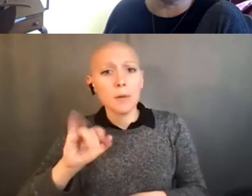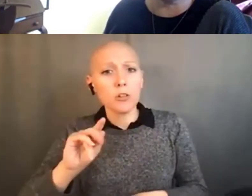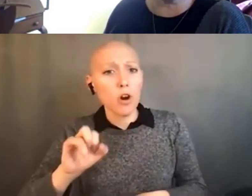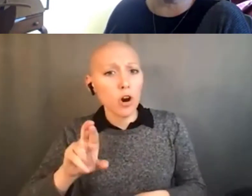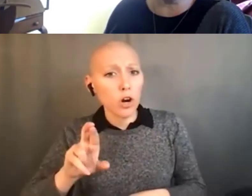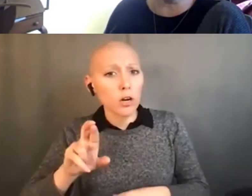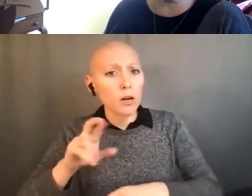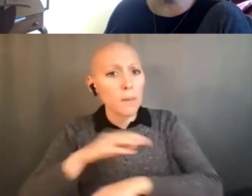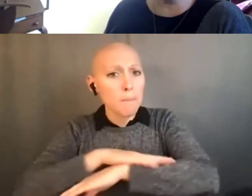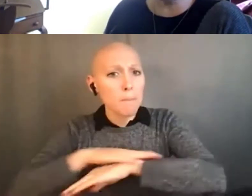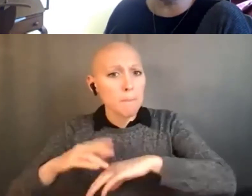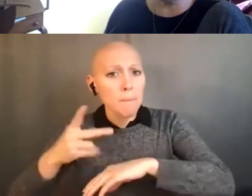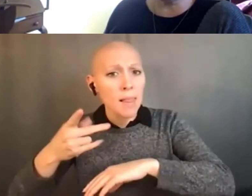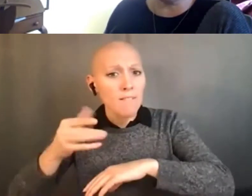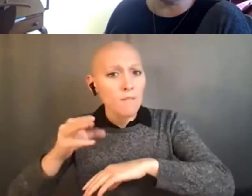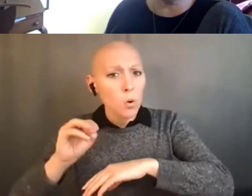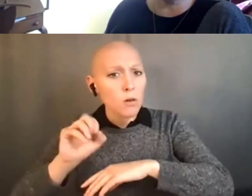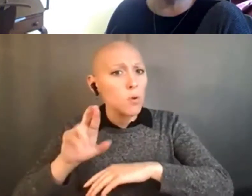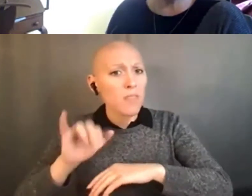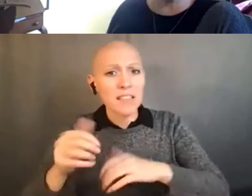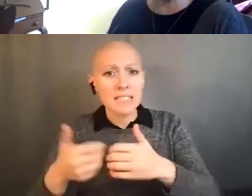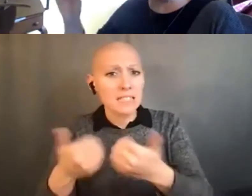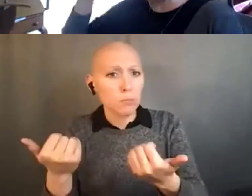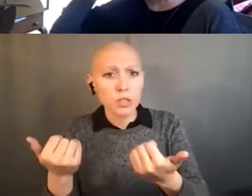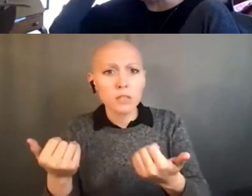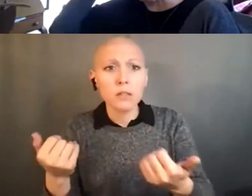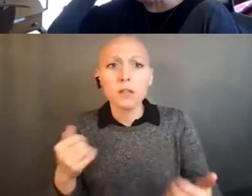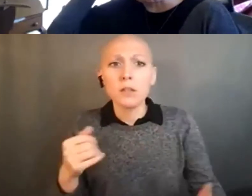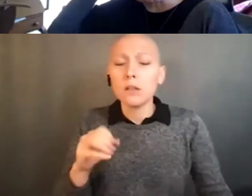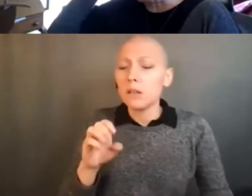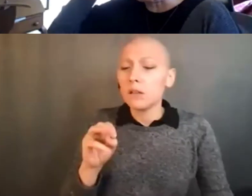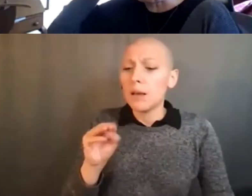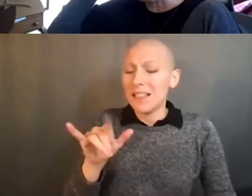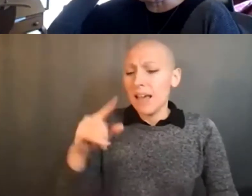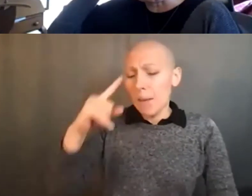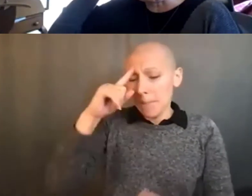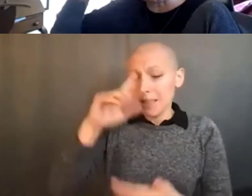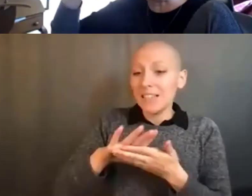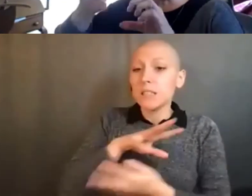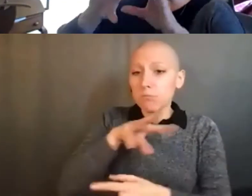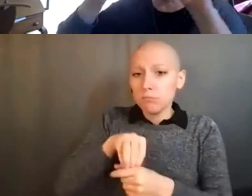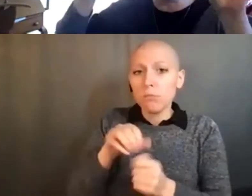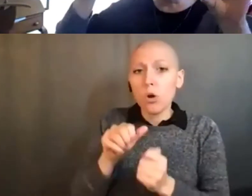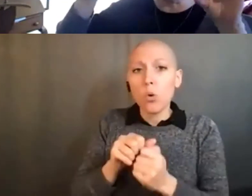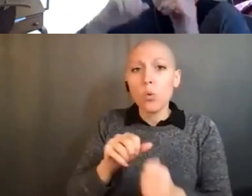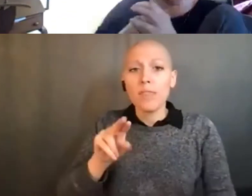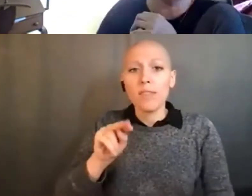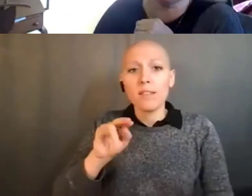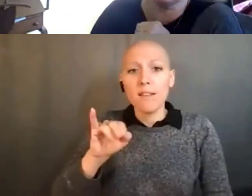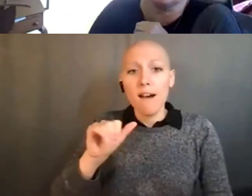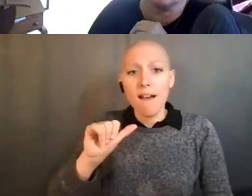Emily Linde: I think it's going to be in the NIAID booth and they're going to send out a little tickler later to let people know how to get there.